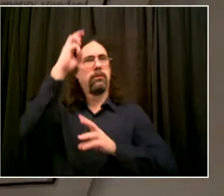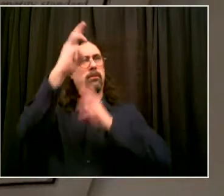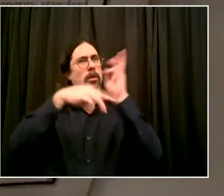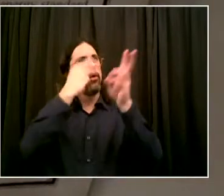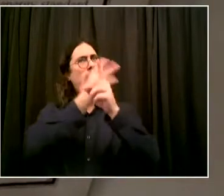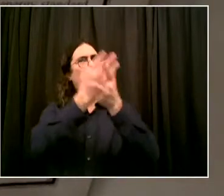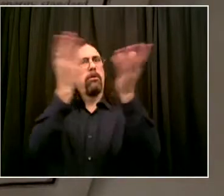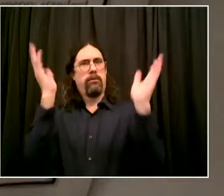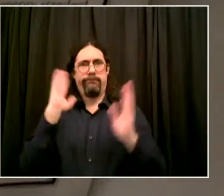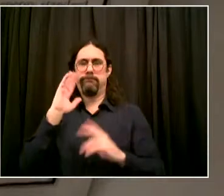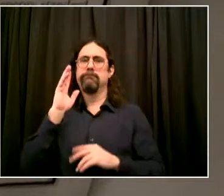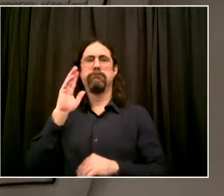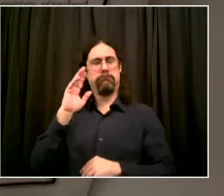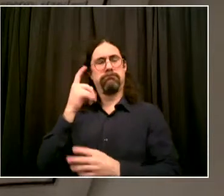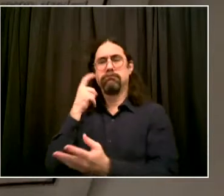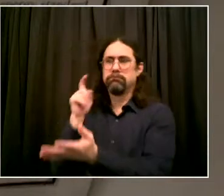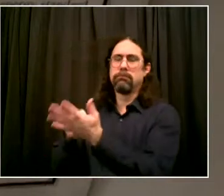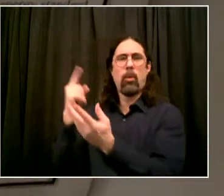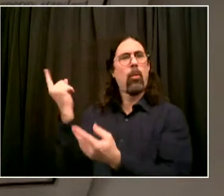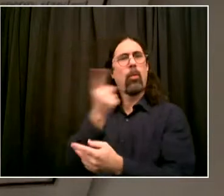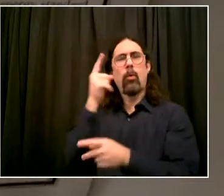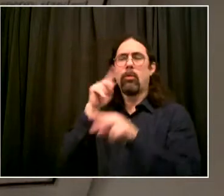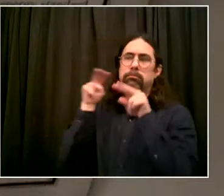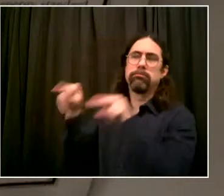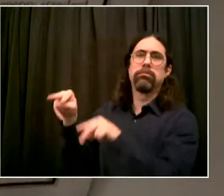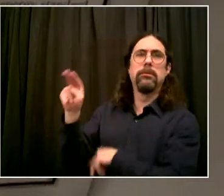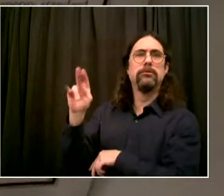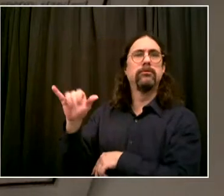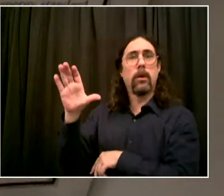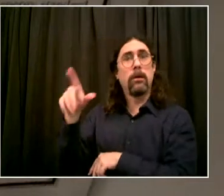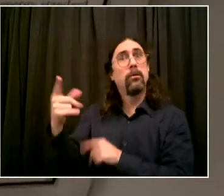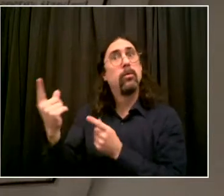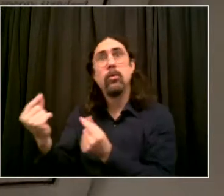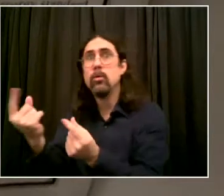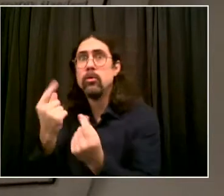AND THEY HAVE BEEN TO SOME EXTENT BY OTHER CITIES AROUND